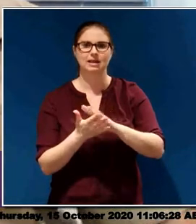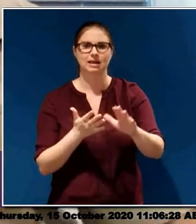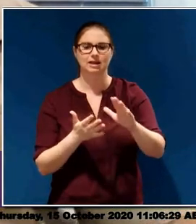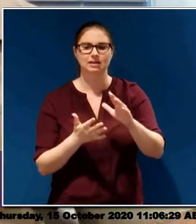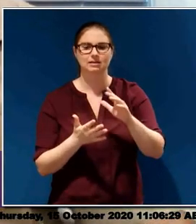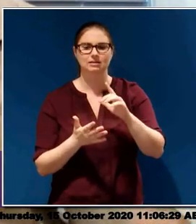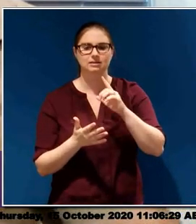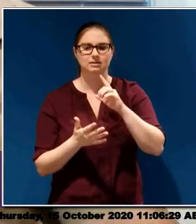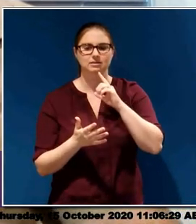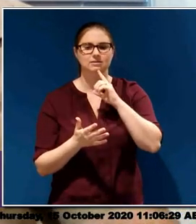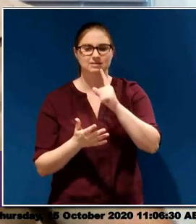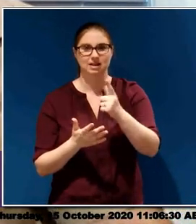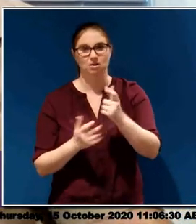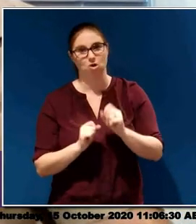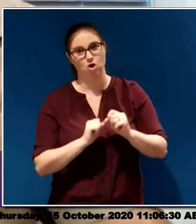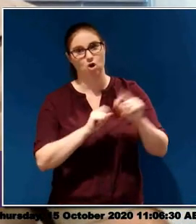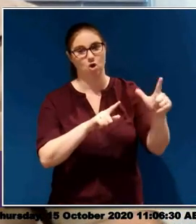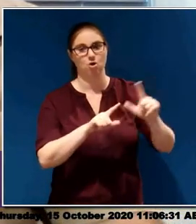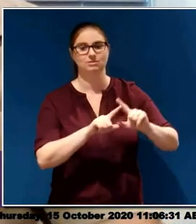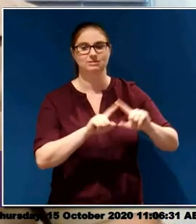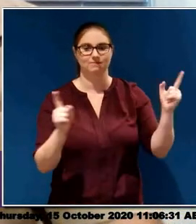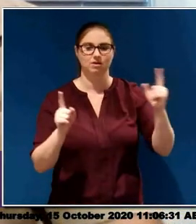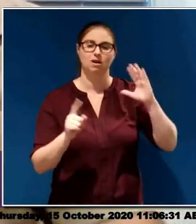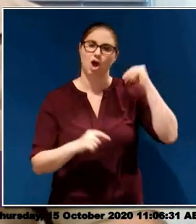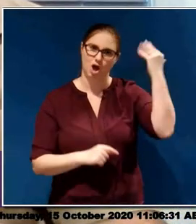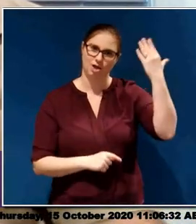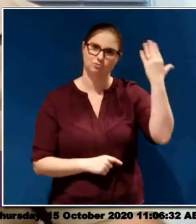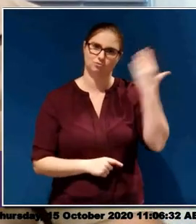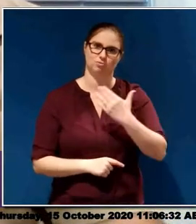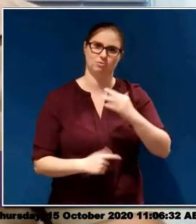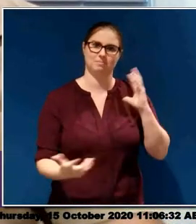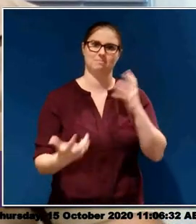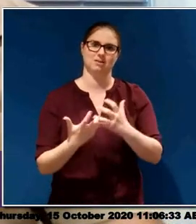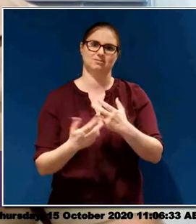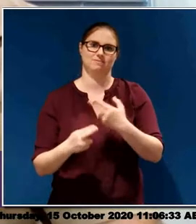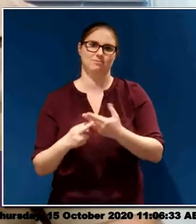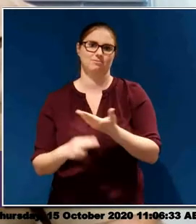The most suitable one for him, and so that's where we went. Yeah.